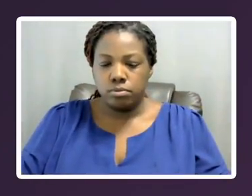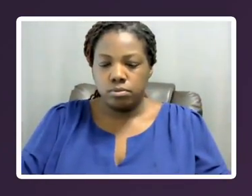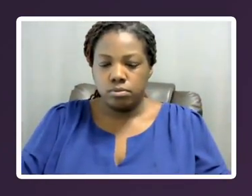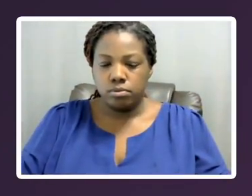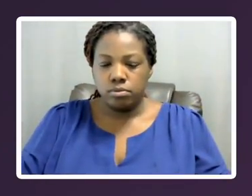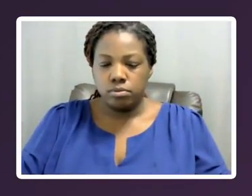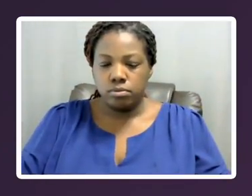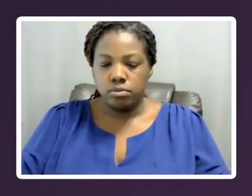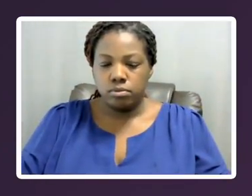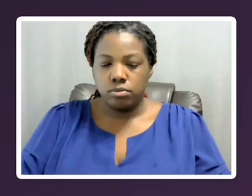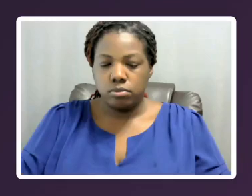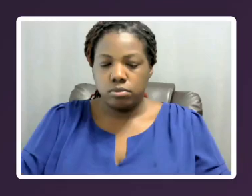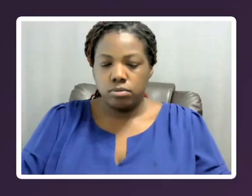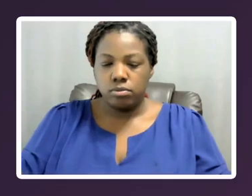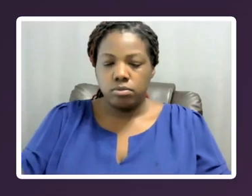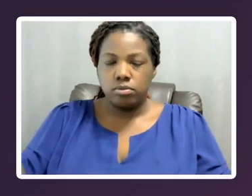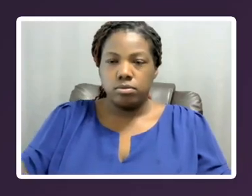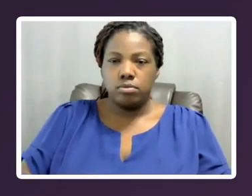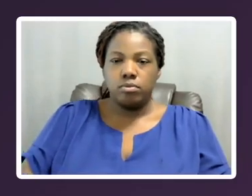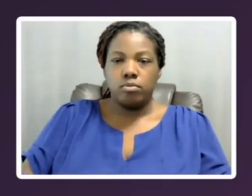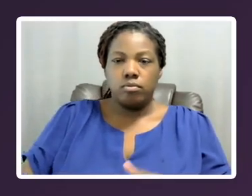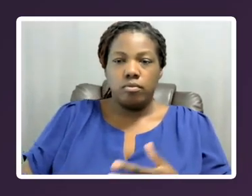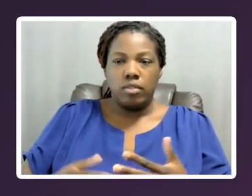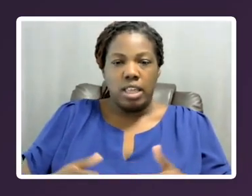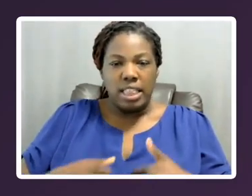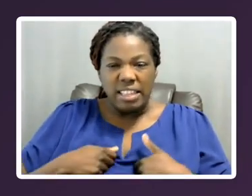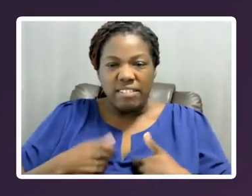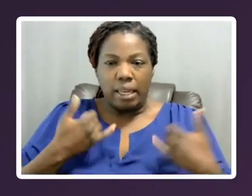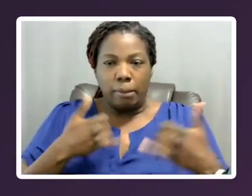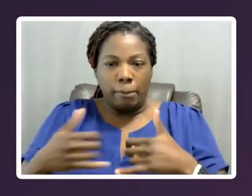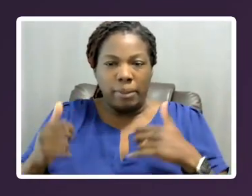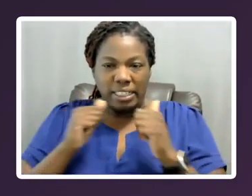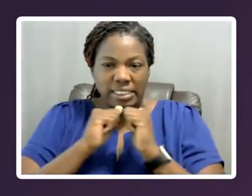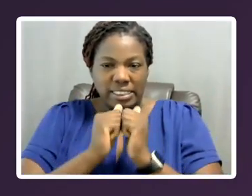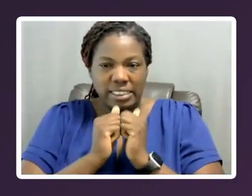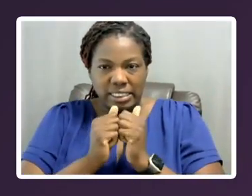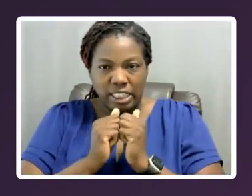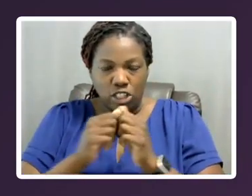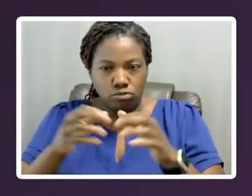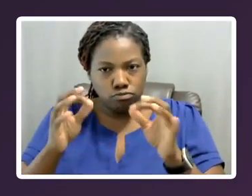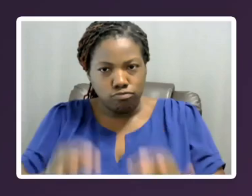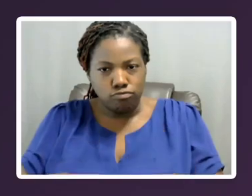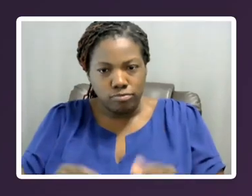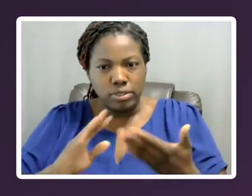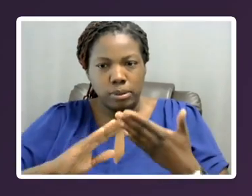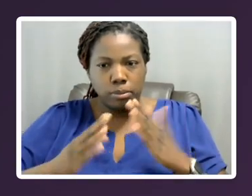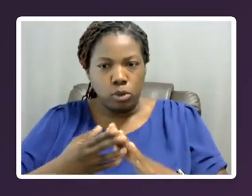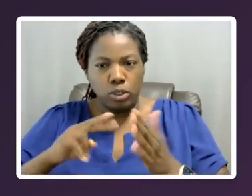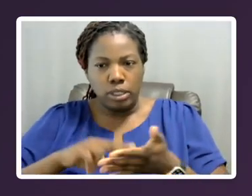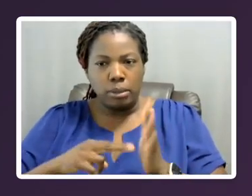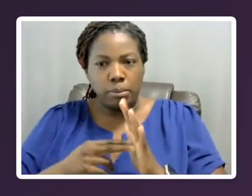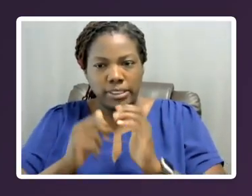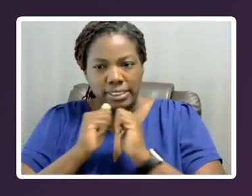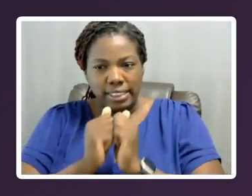playing together, for sure. Oh, I love it. Community means togetherness. Well please